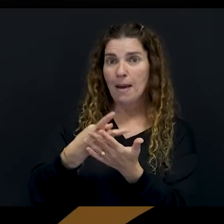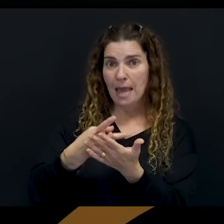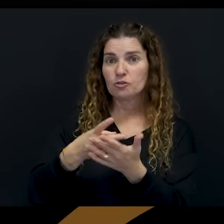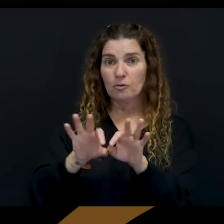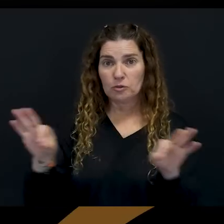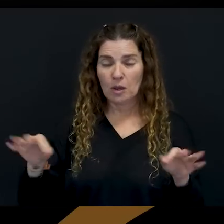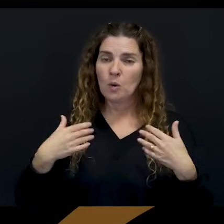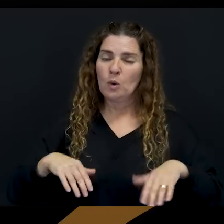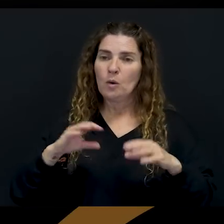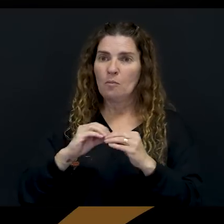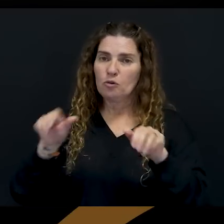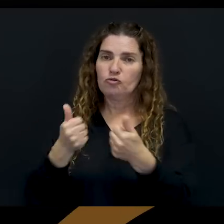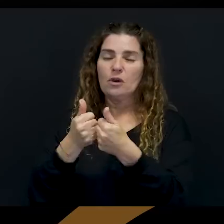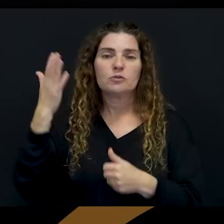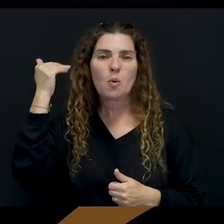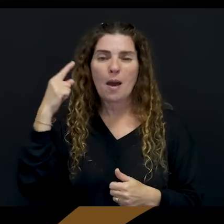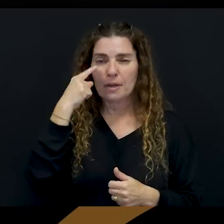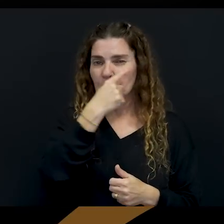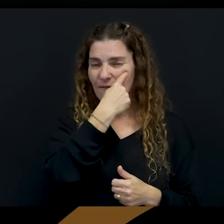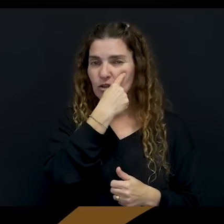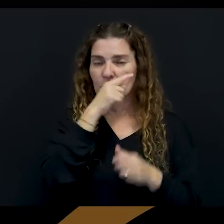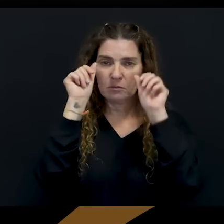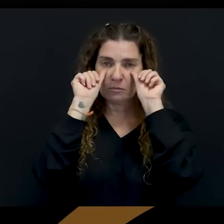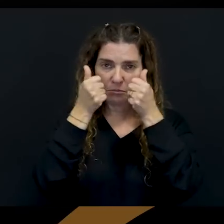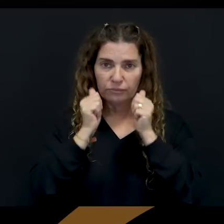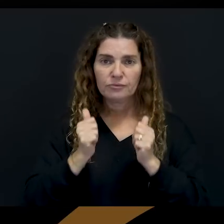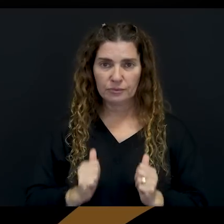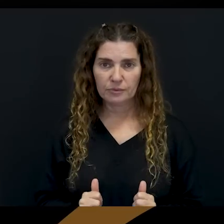due to the progression of my eye disease. But with the support of those around me,